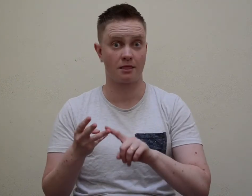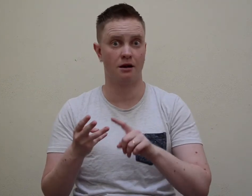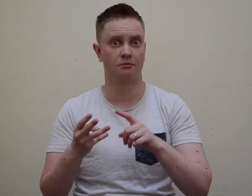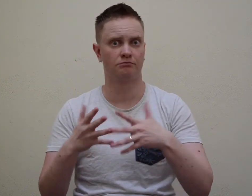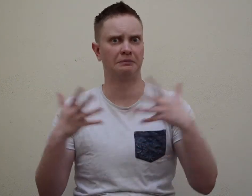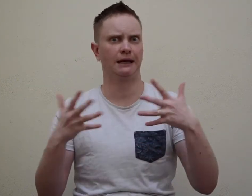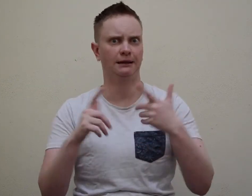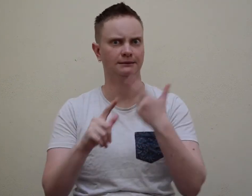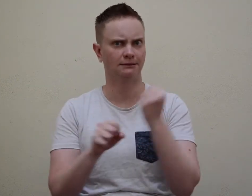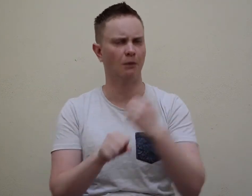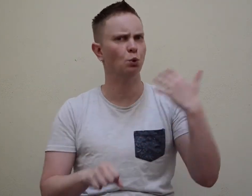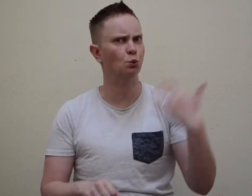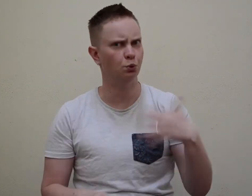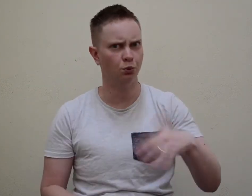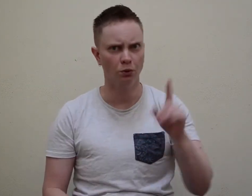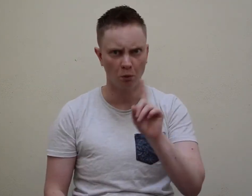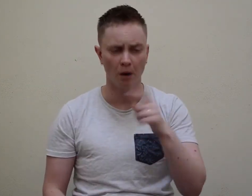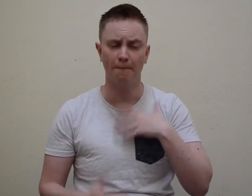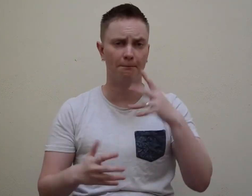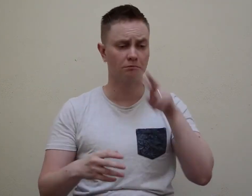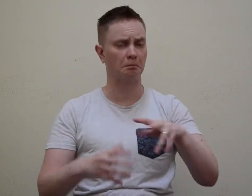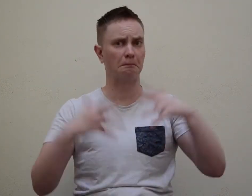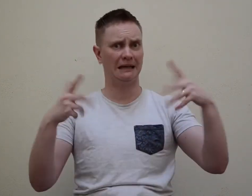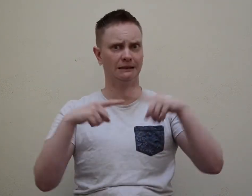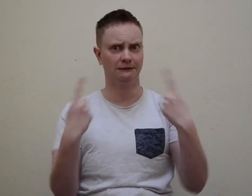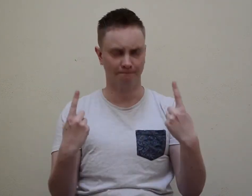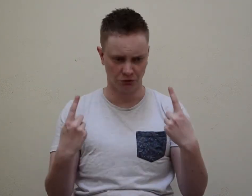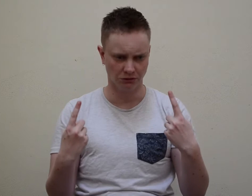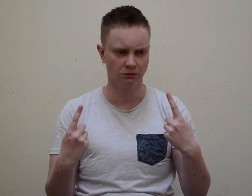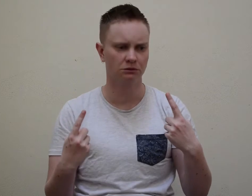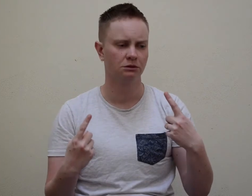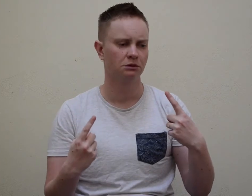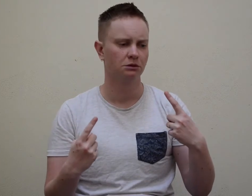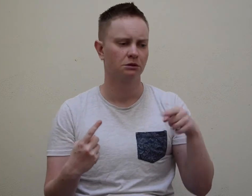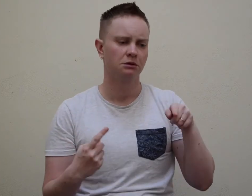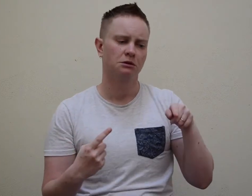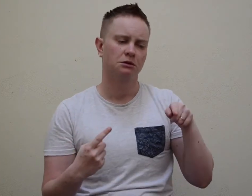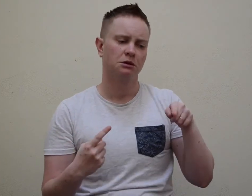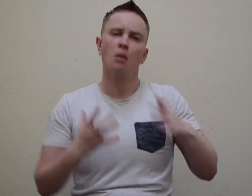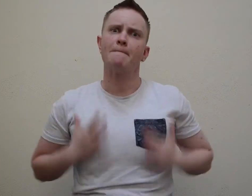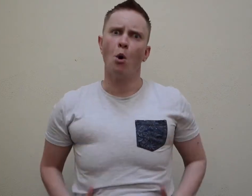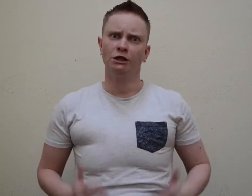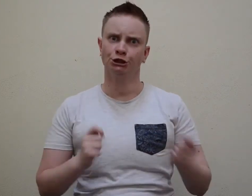And a third example that comes to mind, which was a big difference